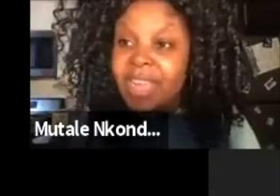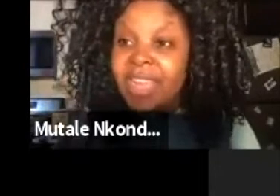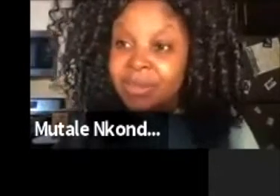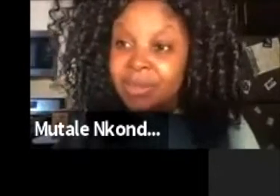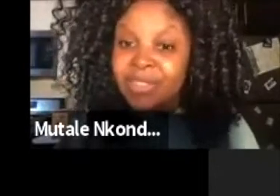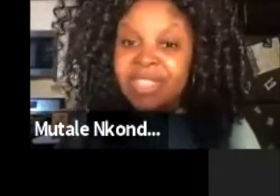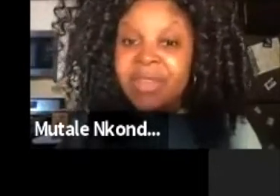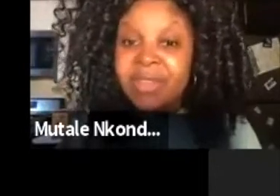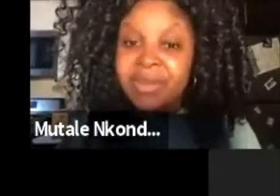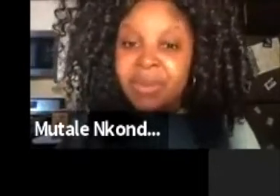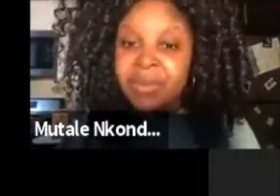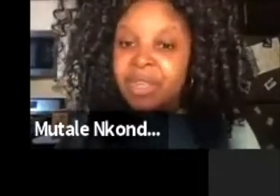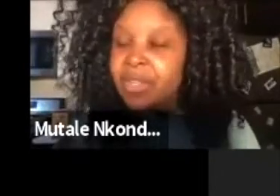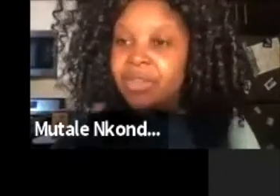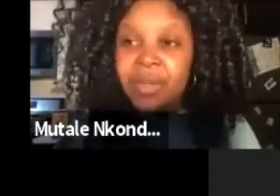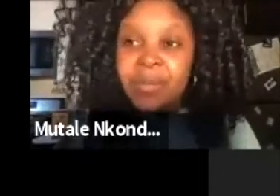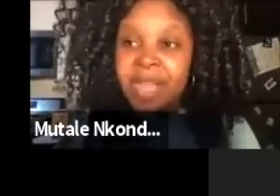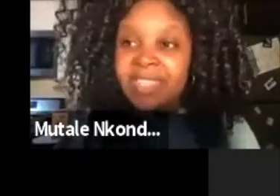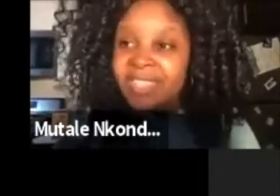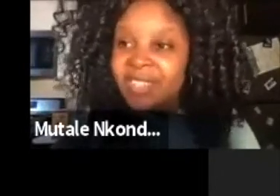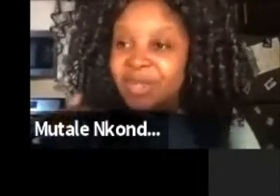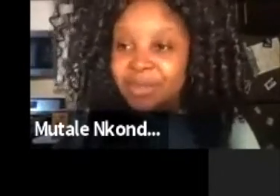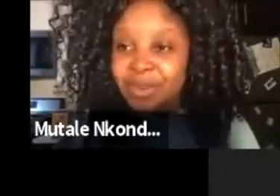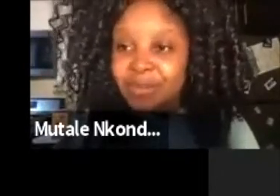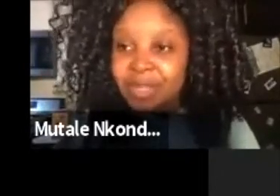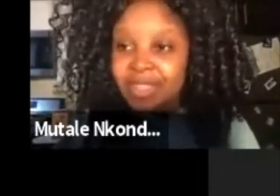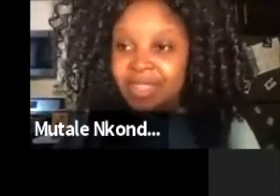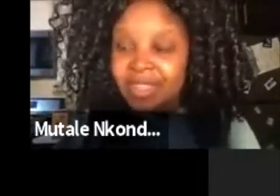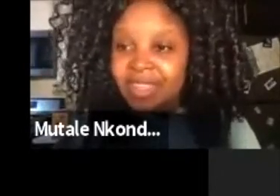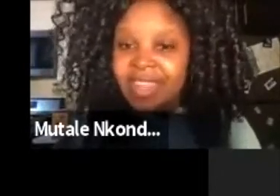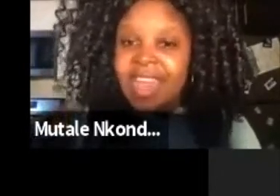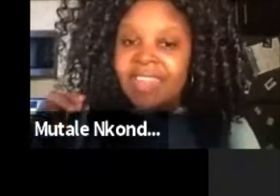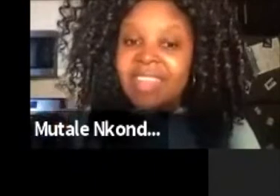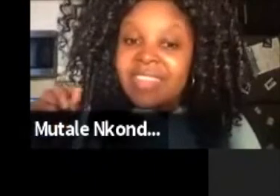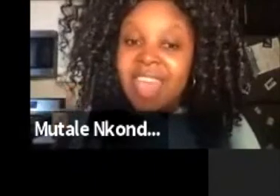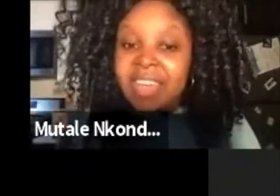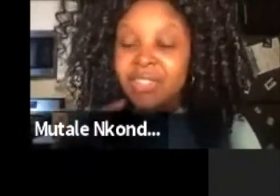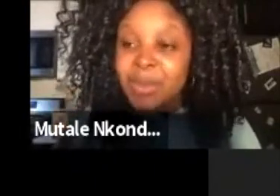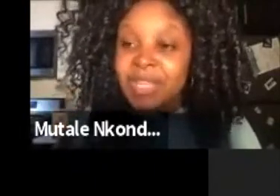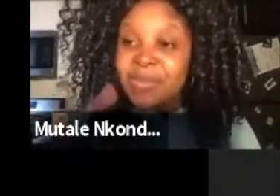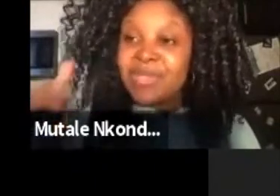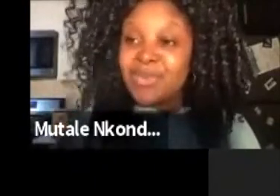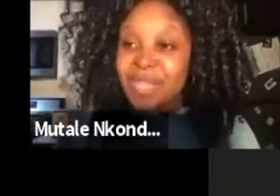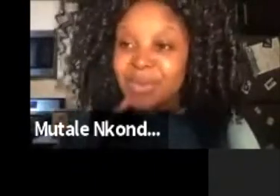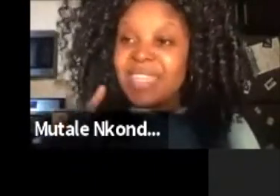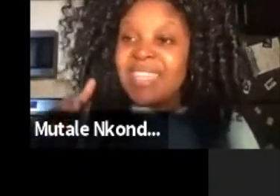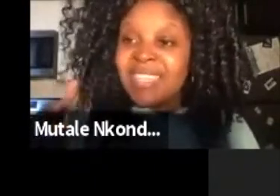ADOS.” which is how they’re known, “No Biden. No Trump.” That tweet was re‑tweeted